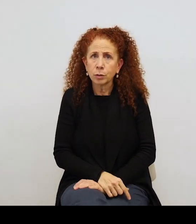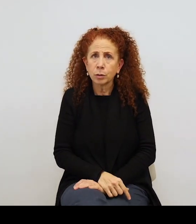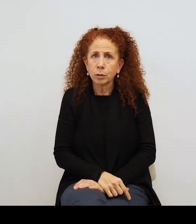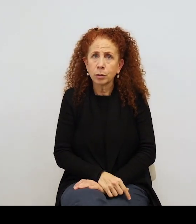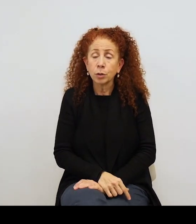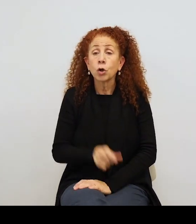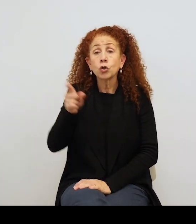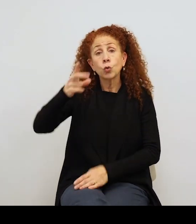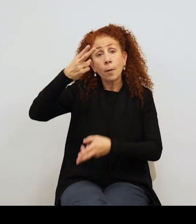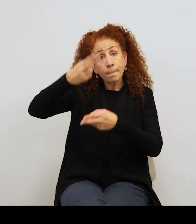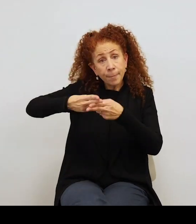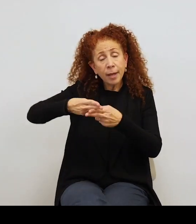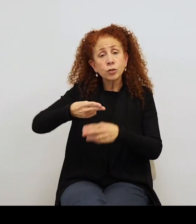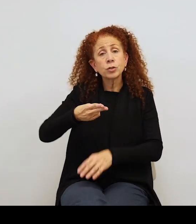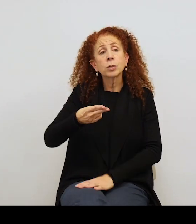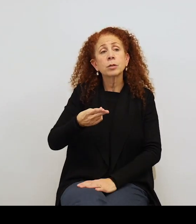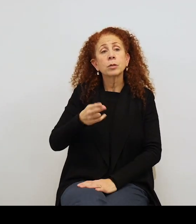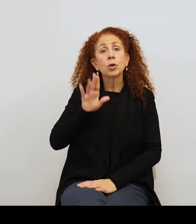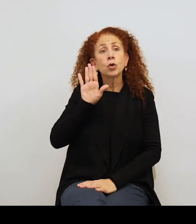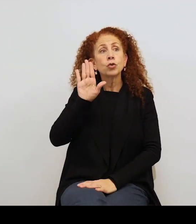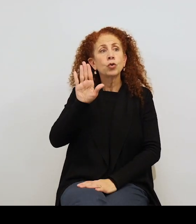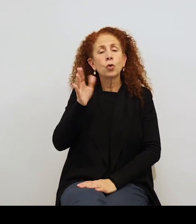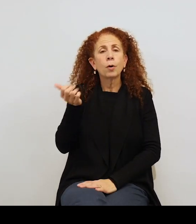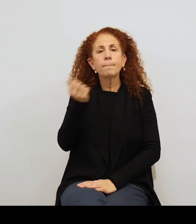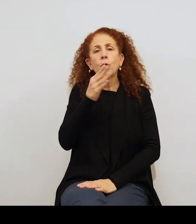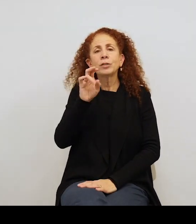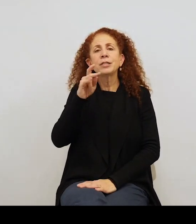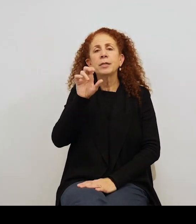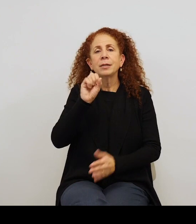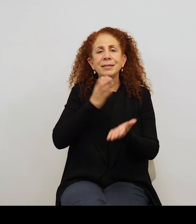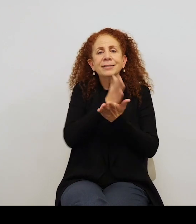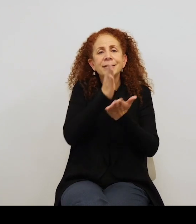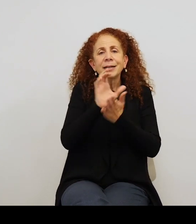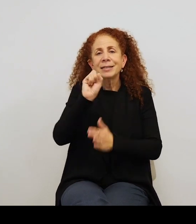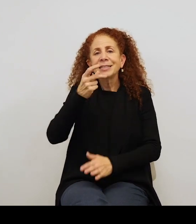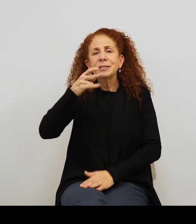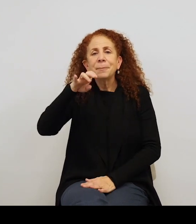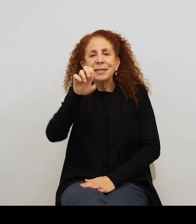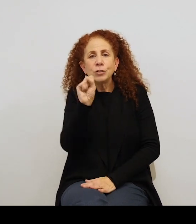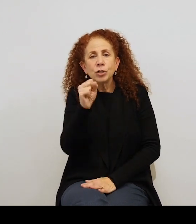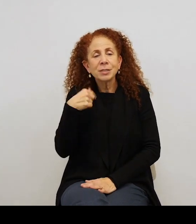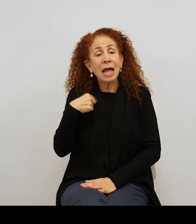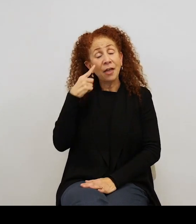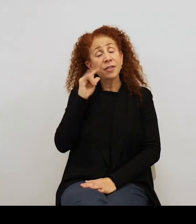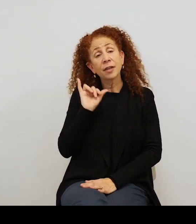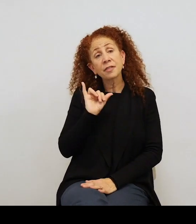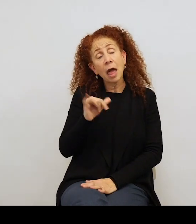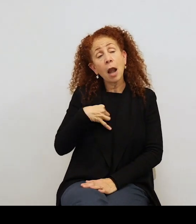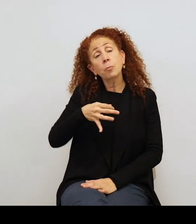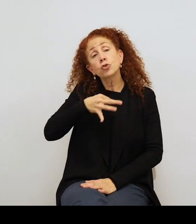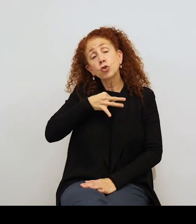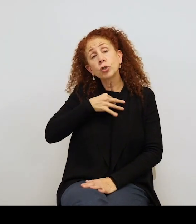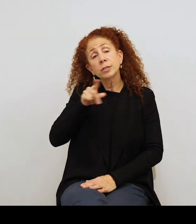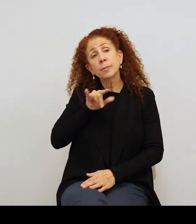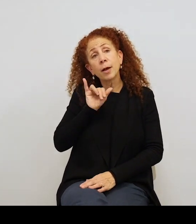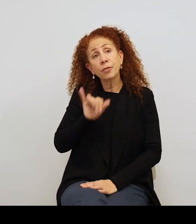You mentioned your multi-species. I think that's-- I'm curious about that.